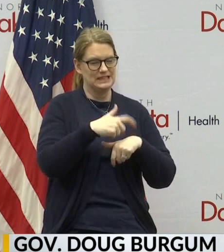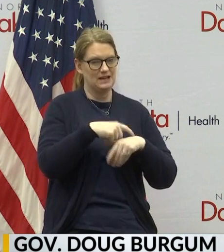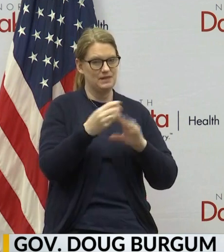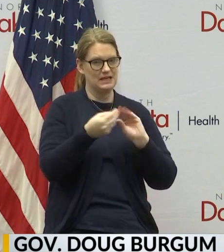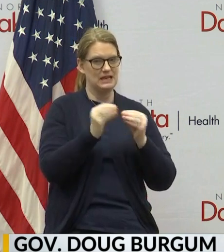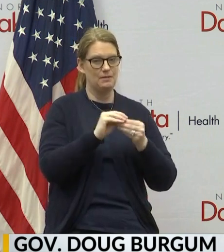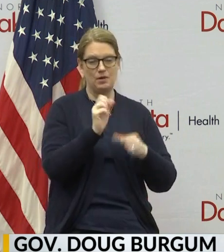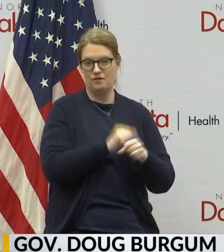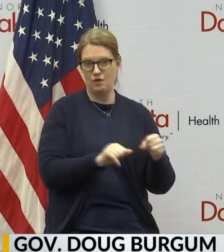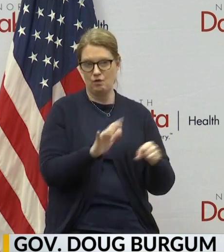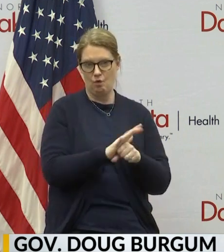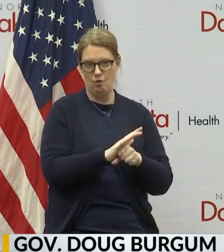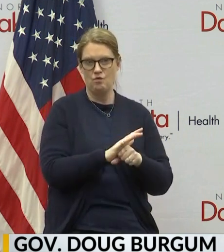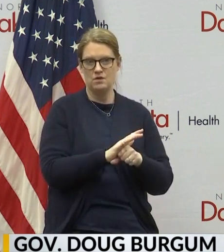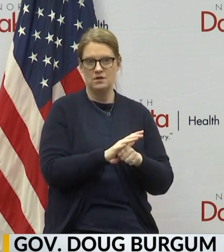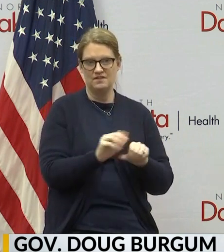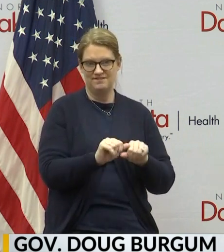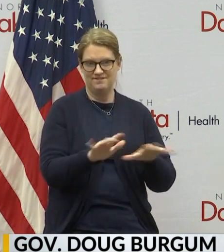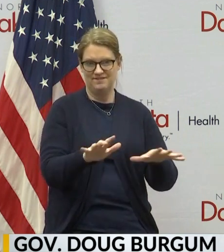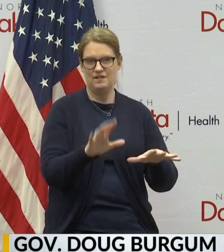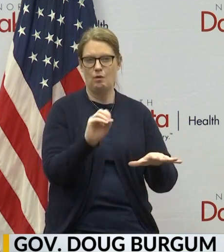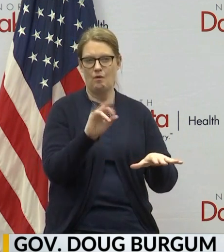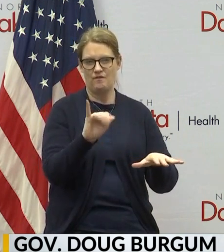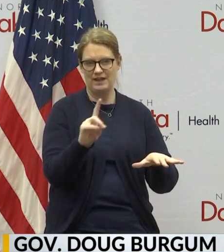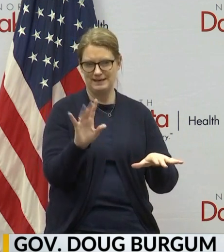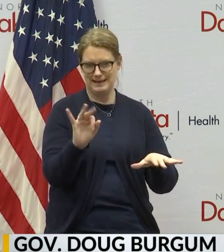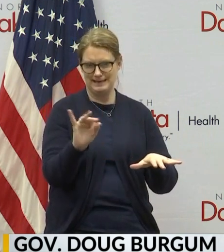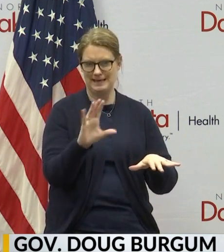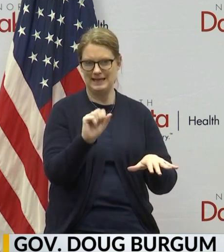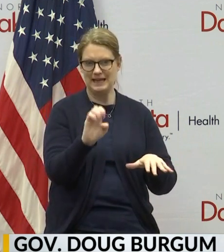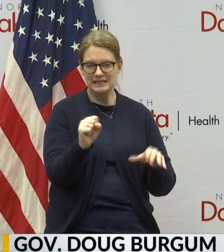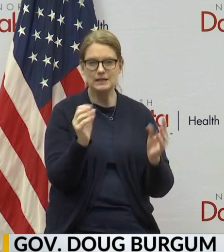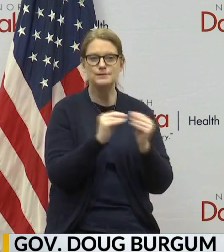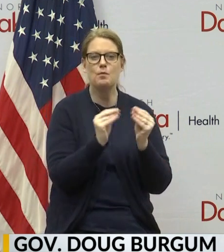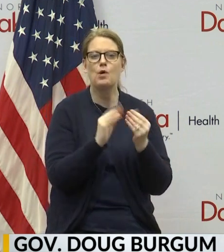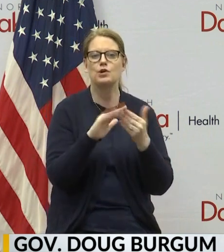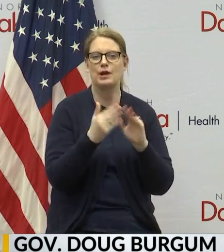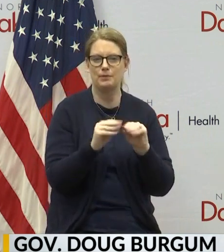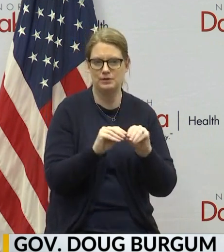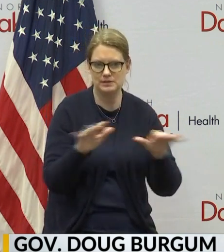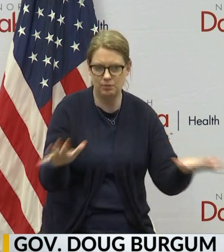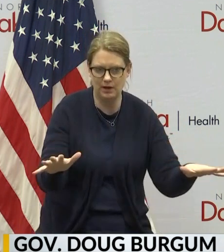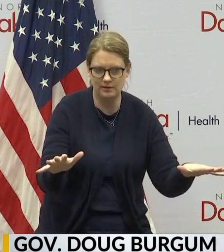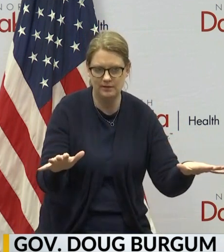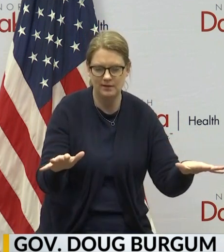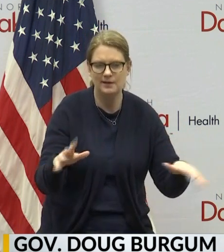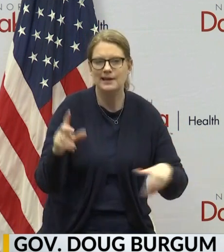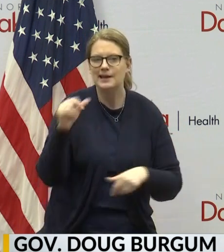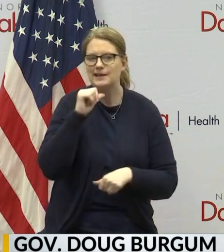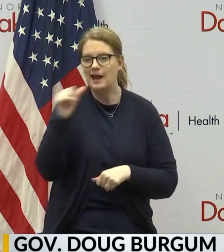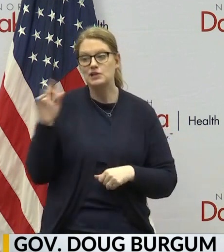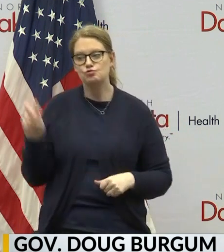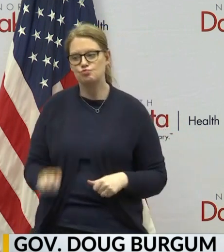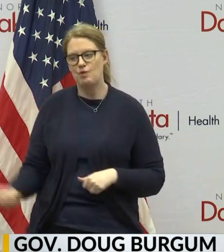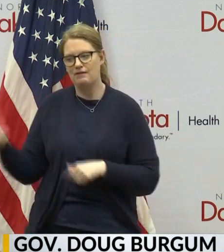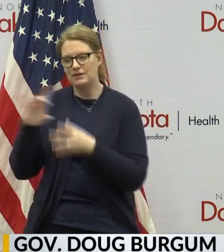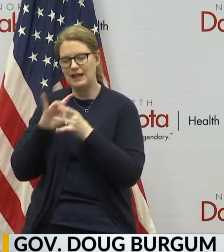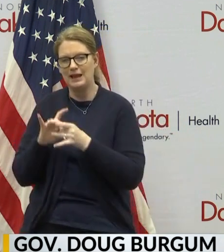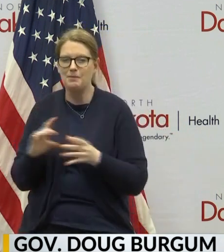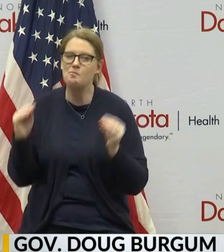PERSONAL SERVICE BUSINESSES. THE PAST COUPLE OF DAYS, WE HAVE CROSSED THE THRESHOLD IN THE NUMBER OF COVID-19 IN THE STATE